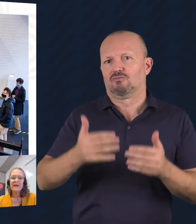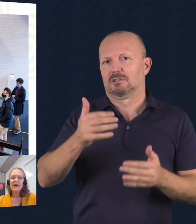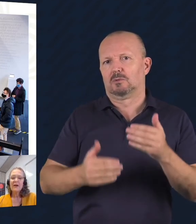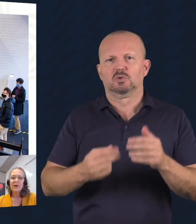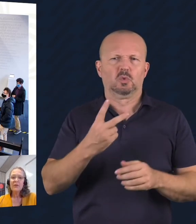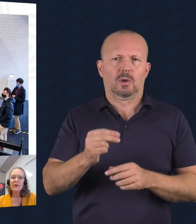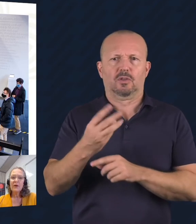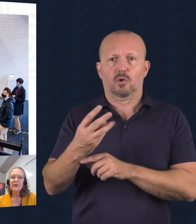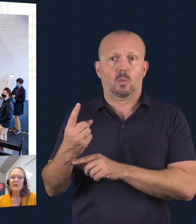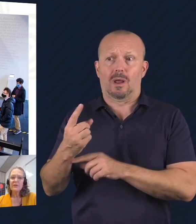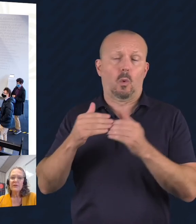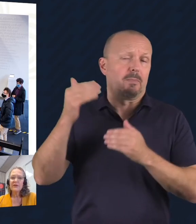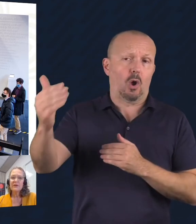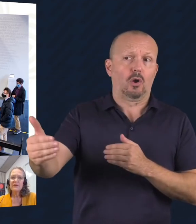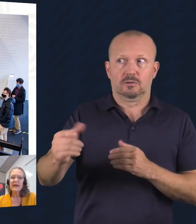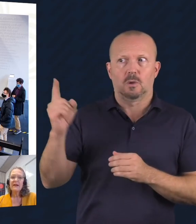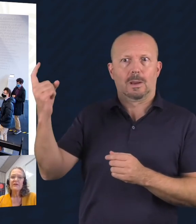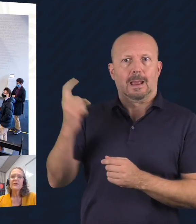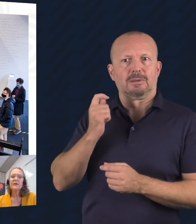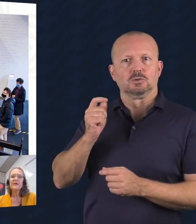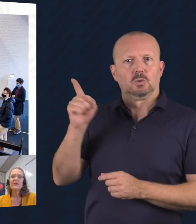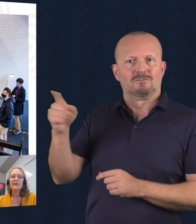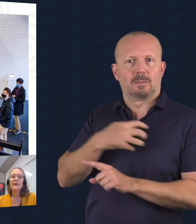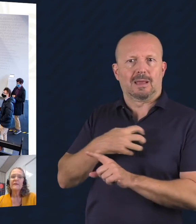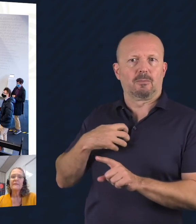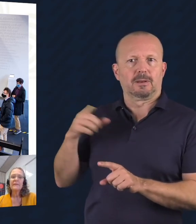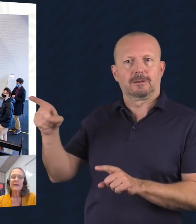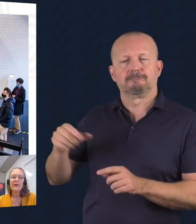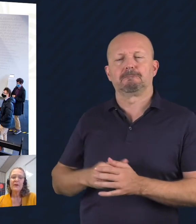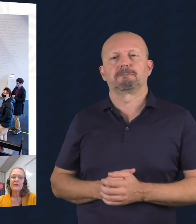along with longer-term results out to 2031, and beyond.